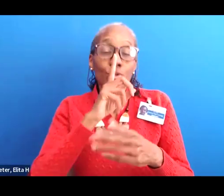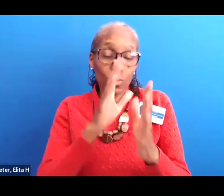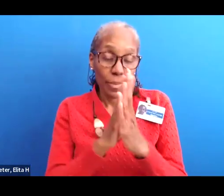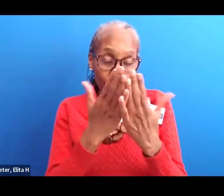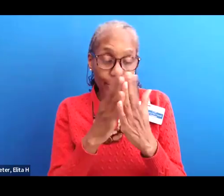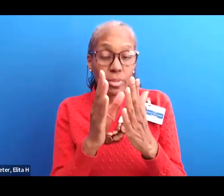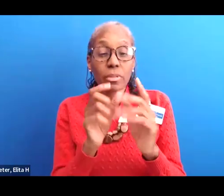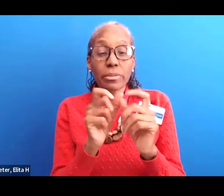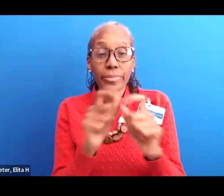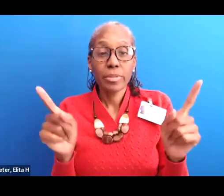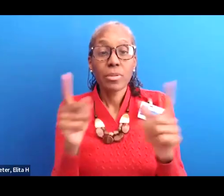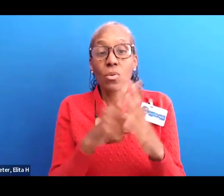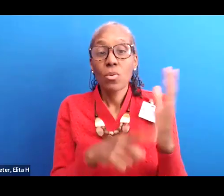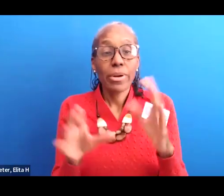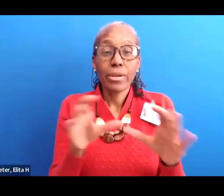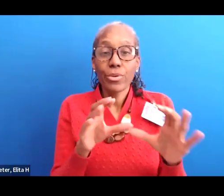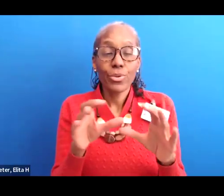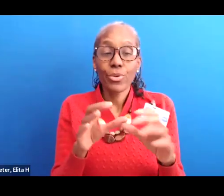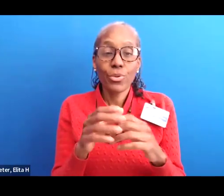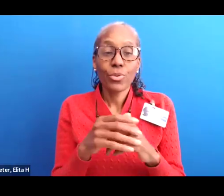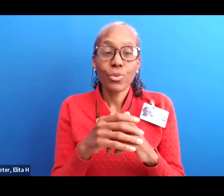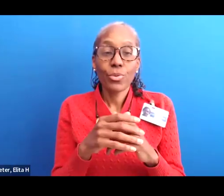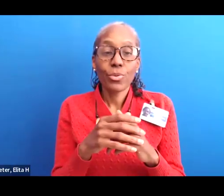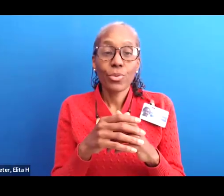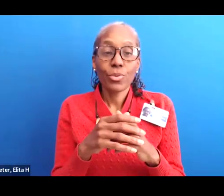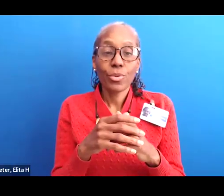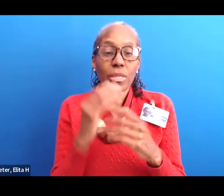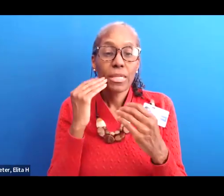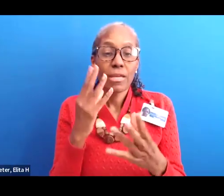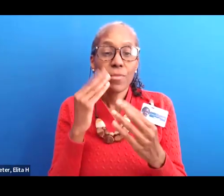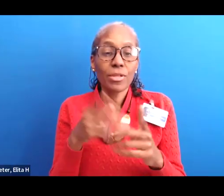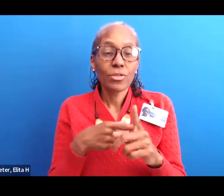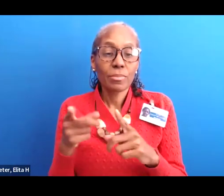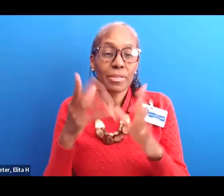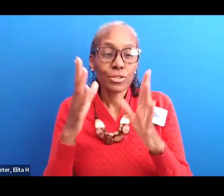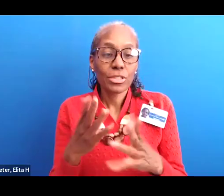or maybe what I need to do. Maybe our information specialist has already put it